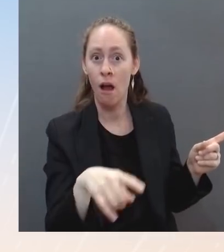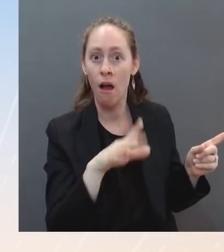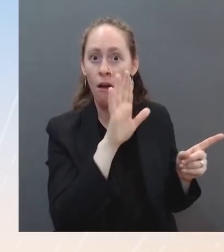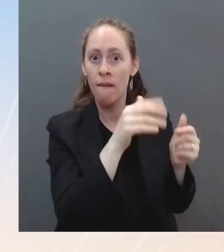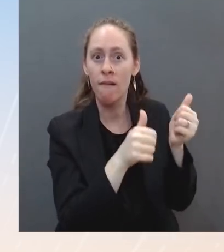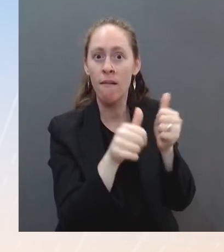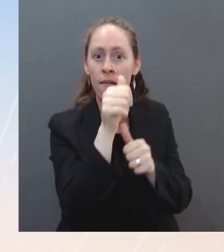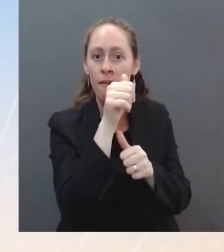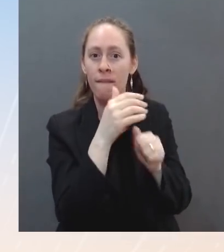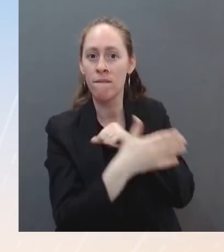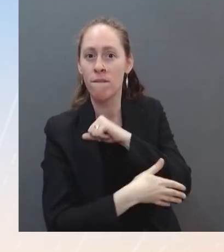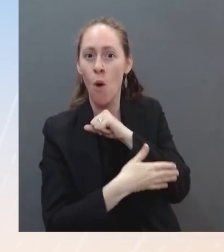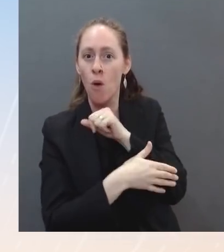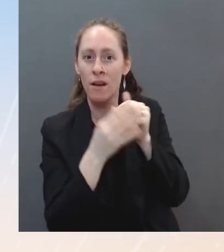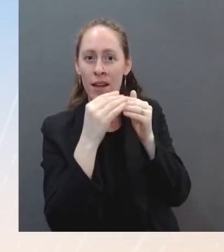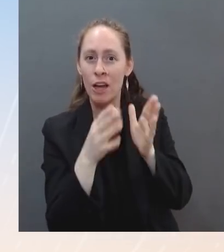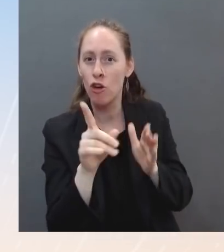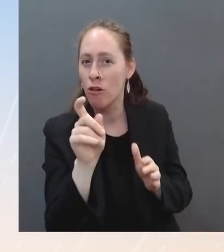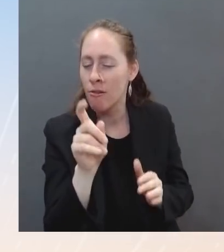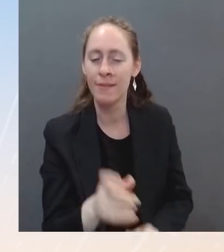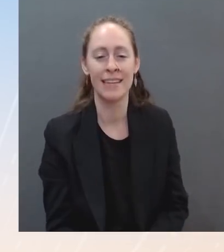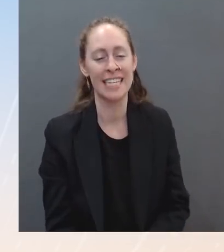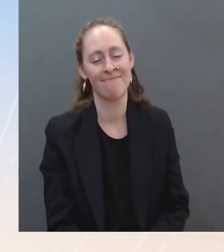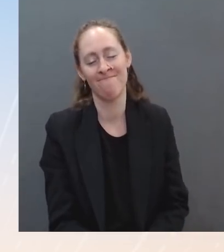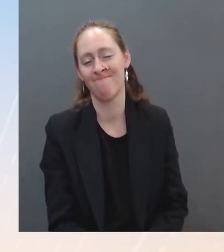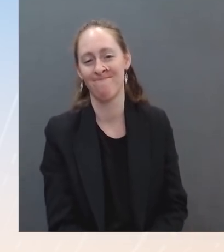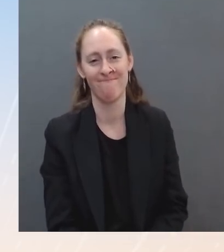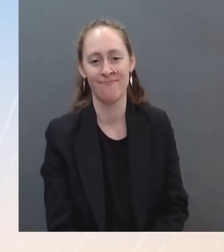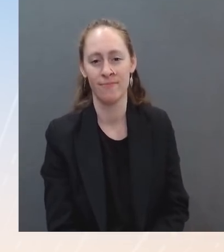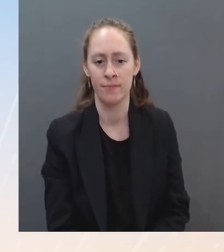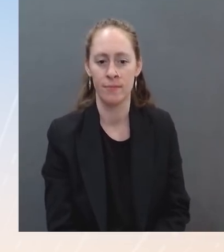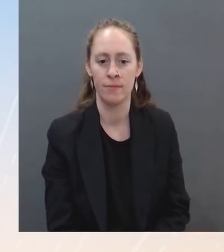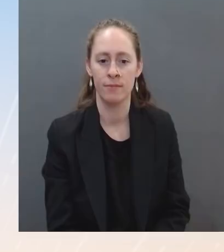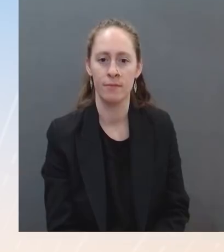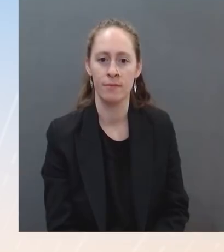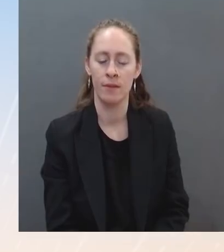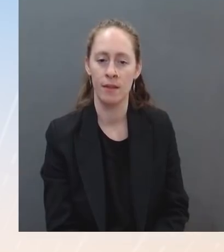to President Putin in quite some time. Are there any plans being made for the two of them to speak? Ms. Bedingfield: Not currently.